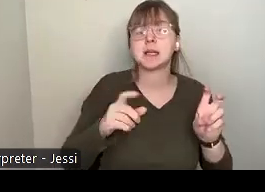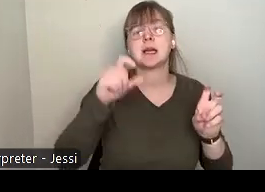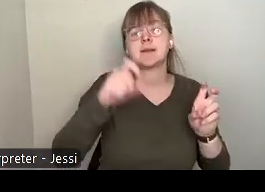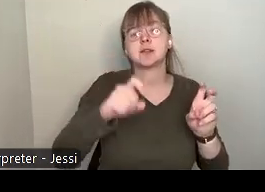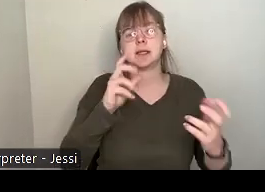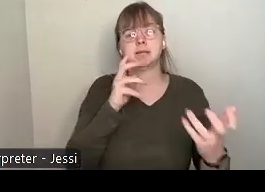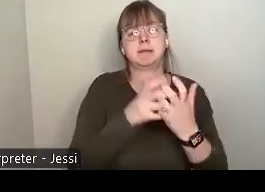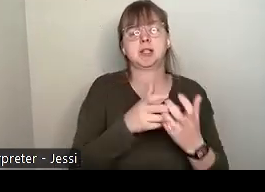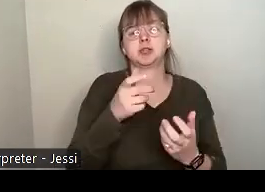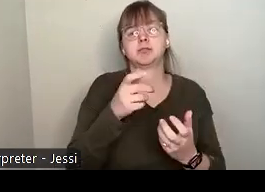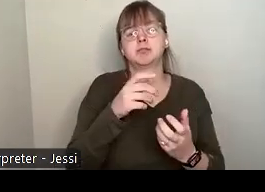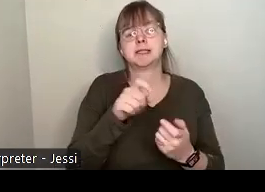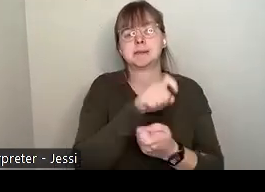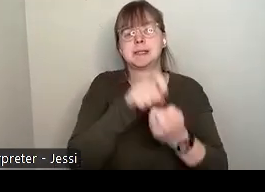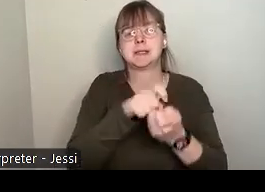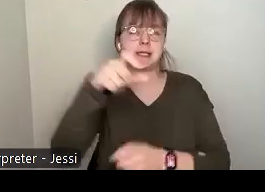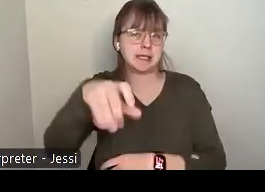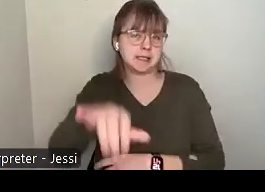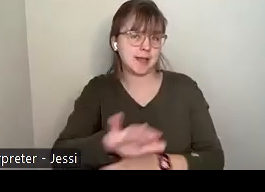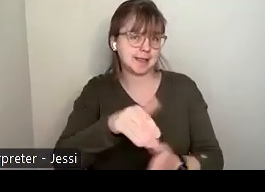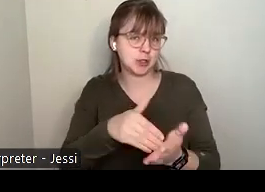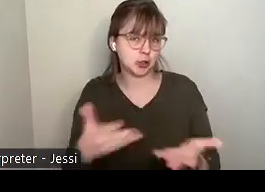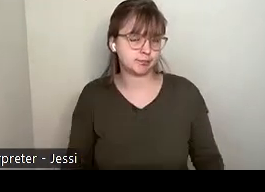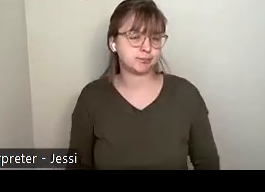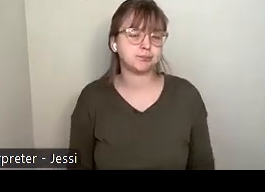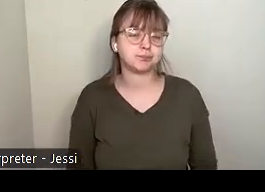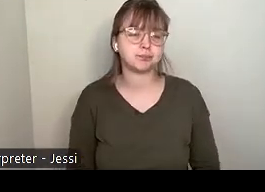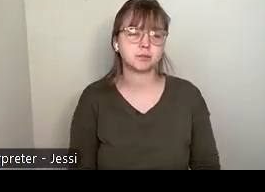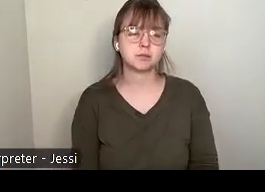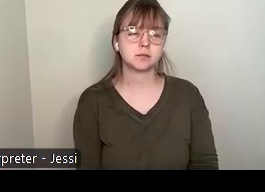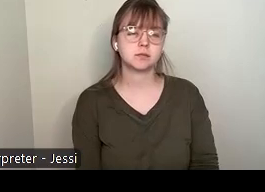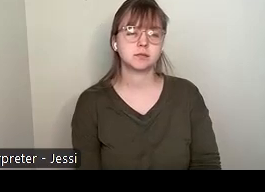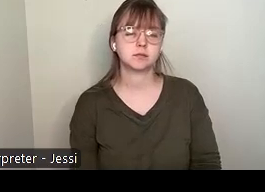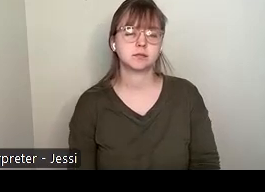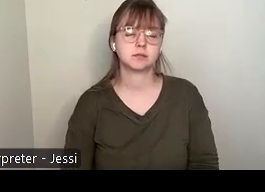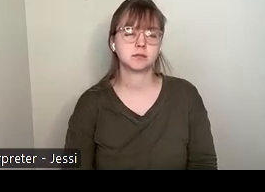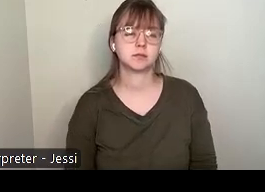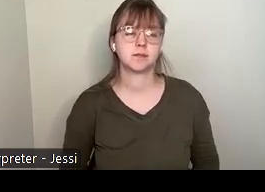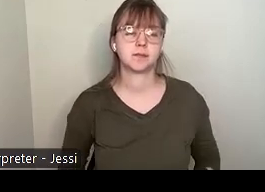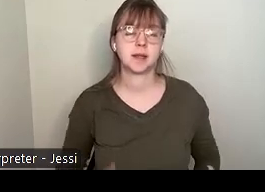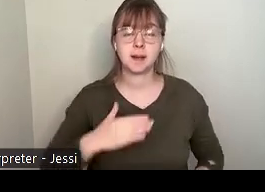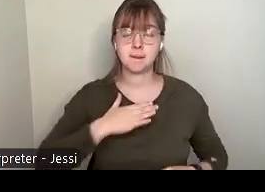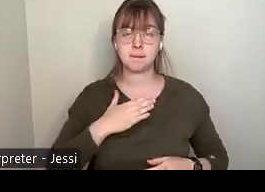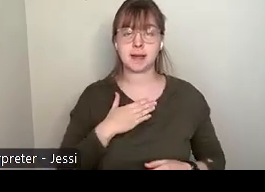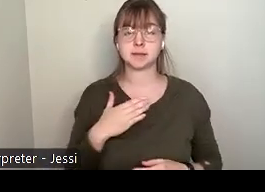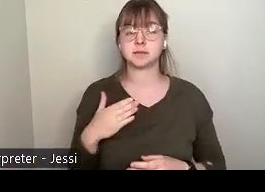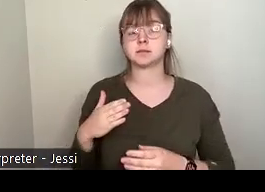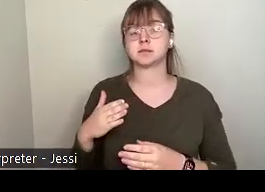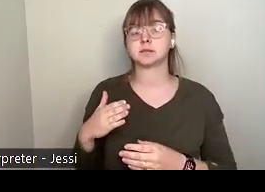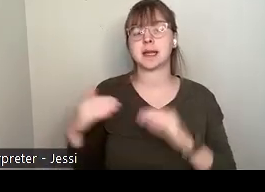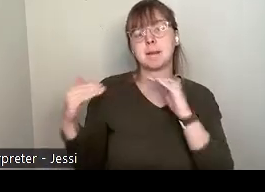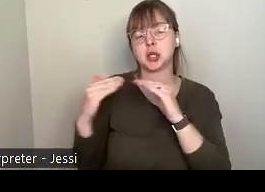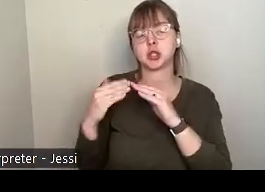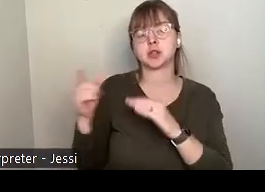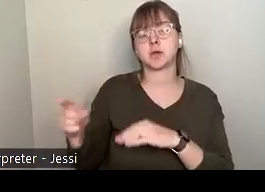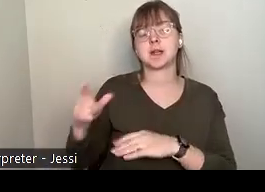Center um my colleagues at the Georgetown Center of Excellence for infinite in early childhood